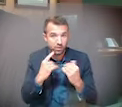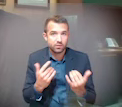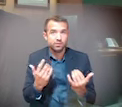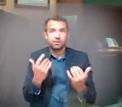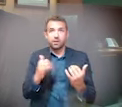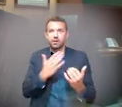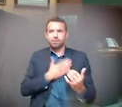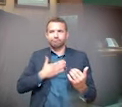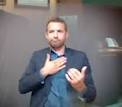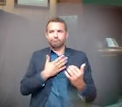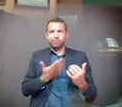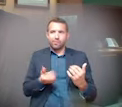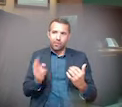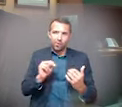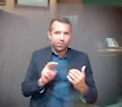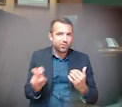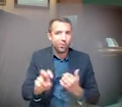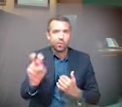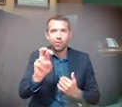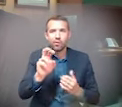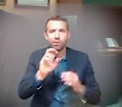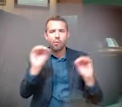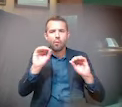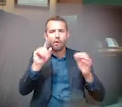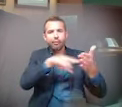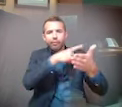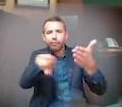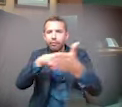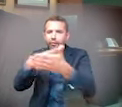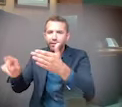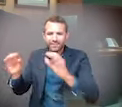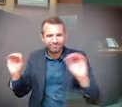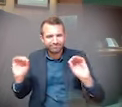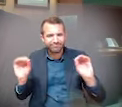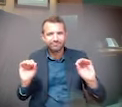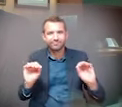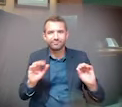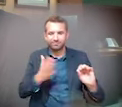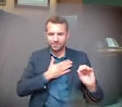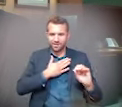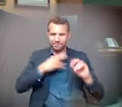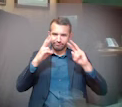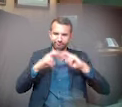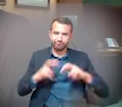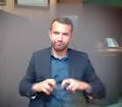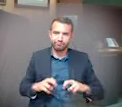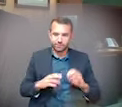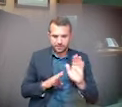And that way, when we do it, we are not being critical of others. We are really just trying to be self critical and we grow on ourselves.